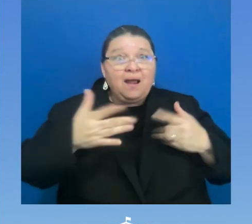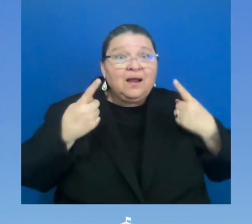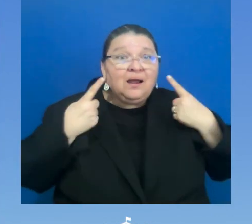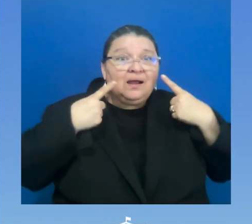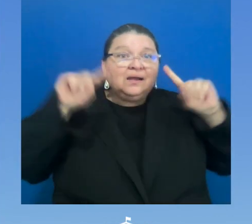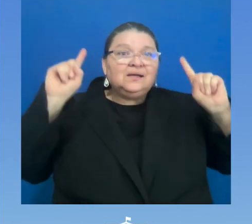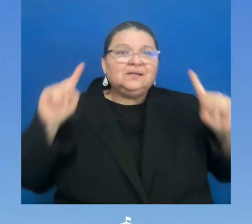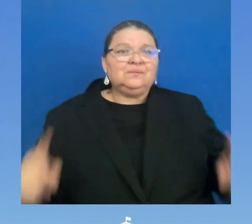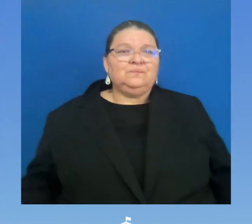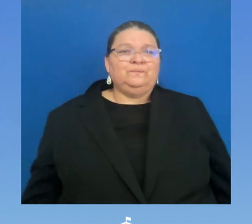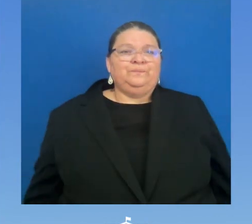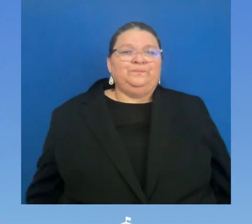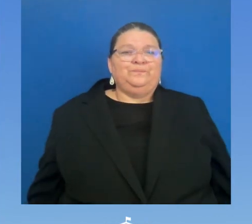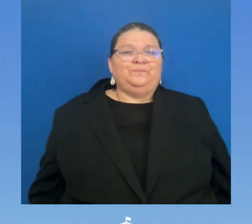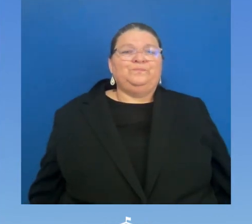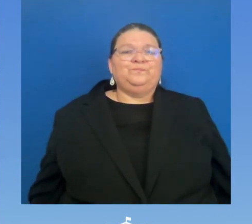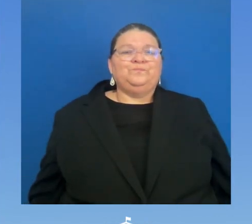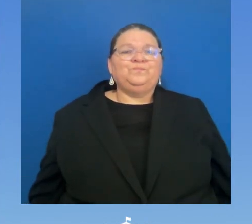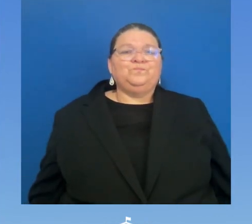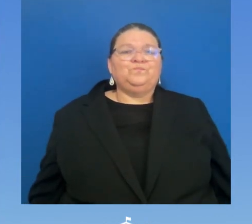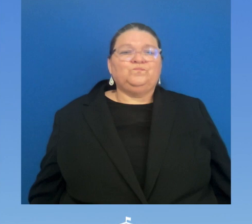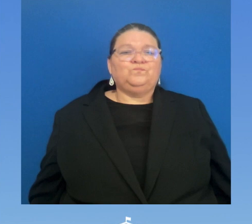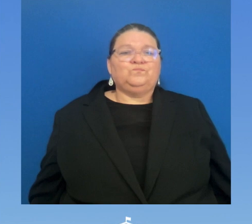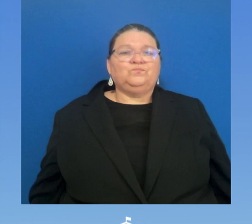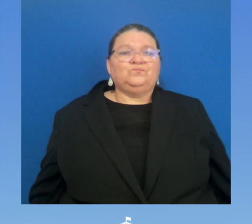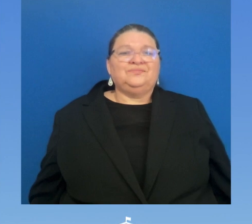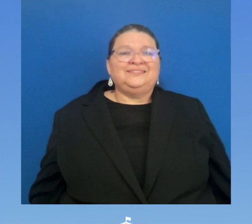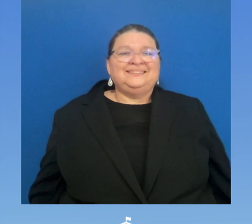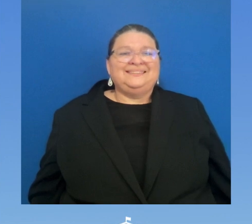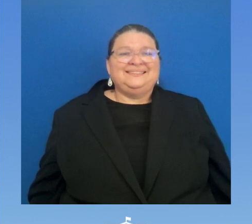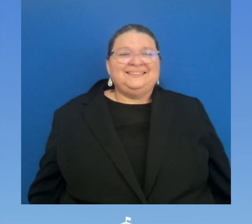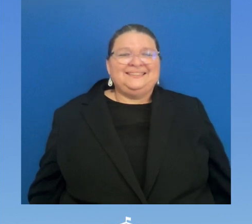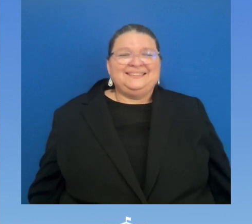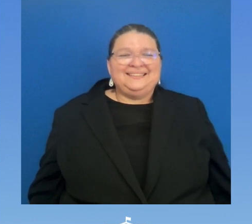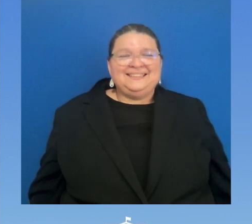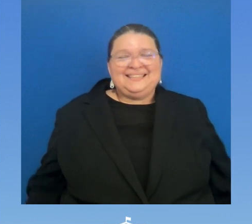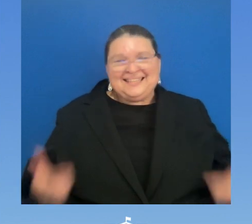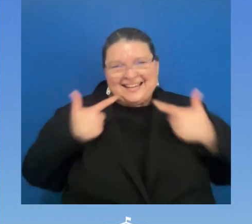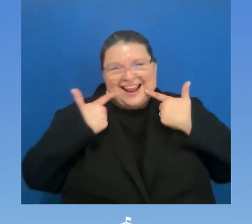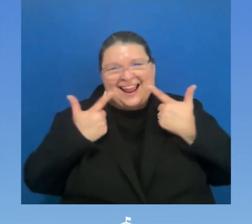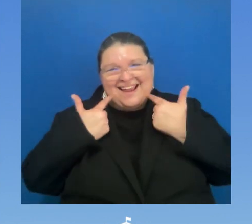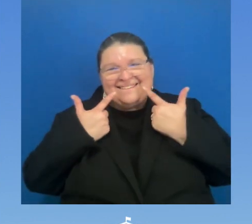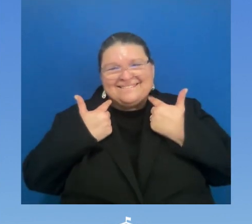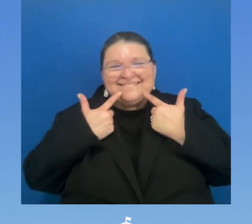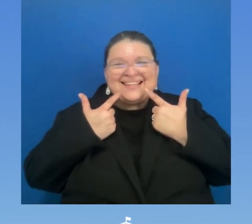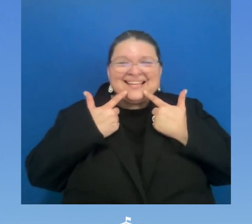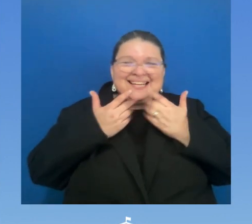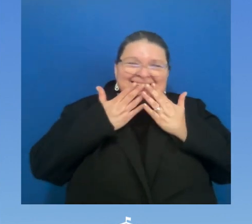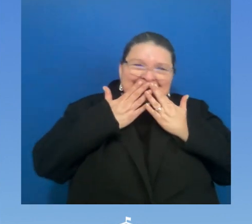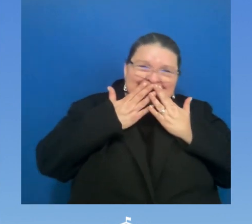Ms. Rapinoe: The Vice President: Oh. Ms. Rapinoe: Oh, I'm so mad. I'm so upset right now. The Vice President: It's the theme of the last two years.